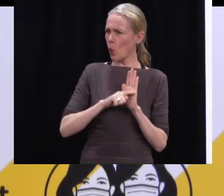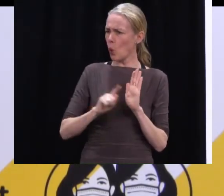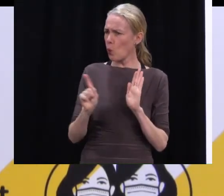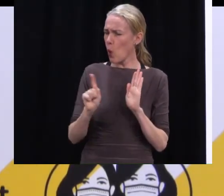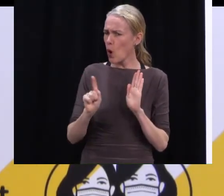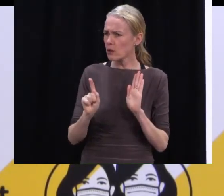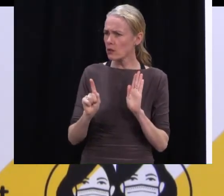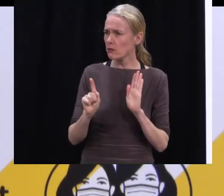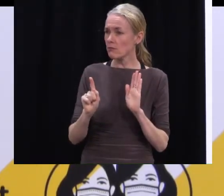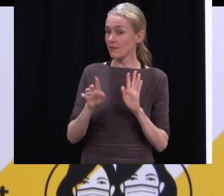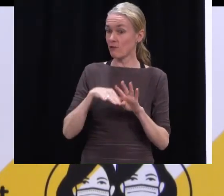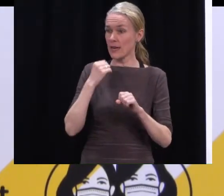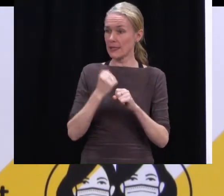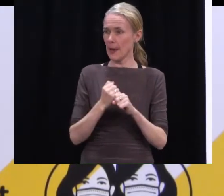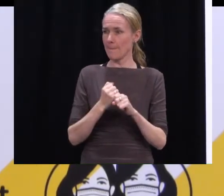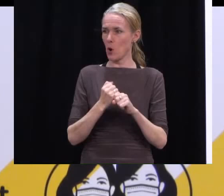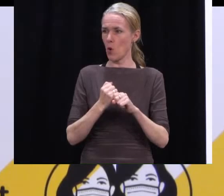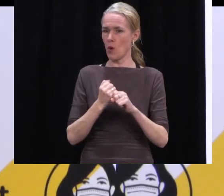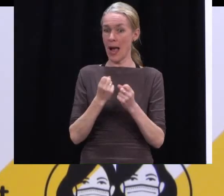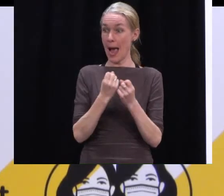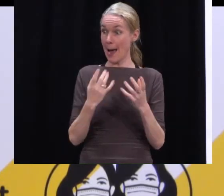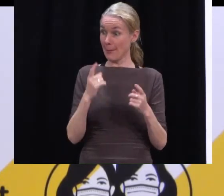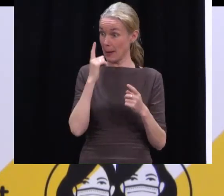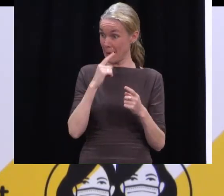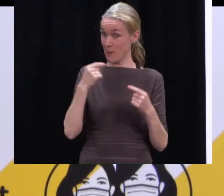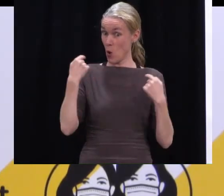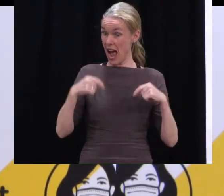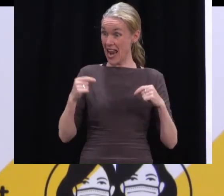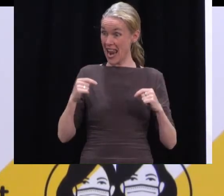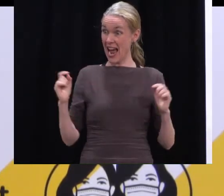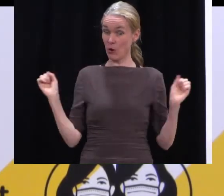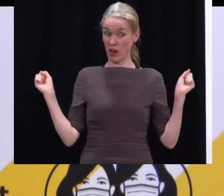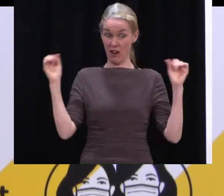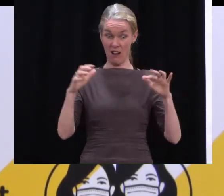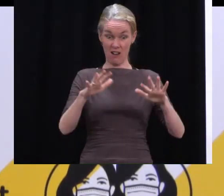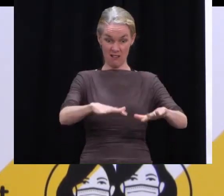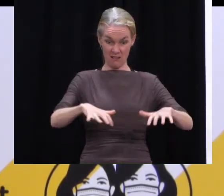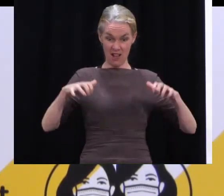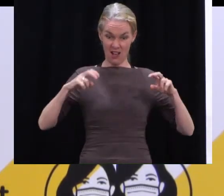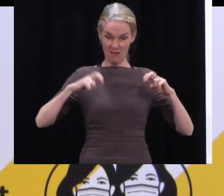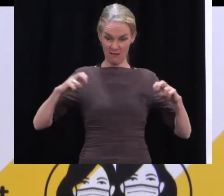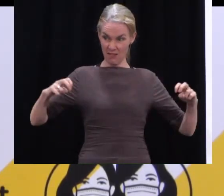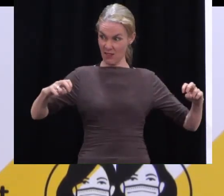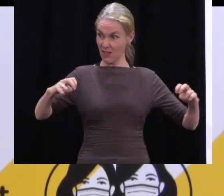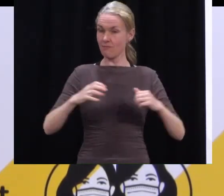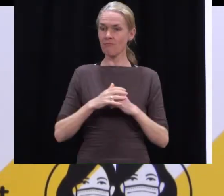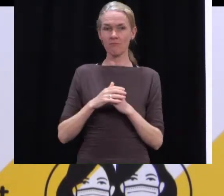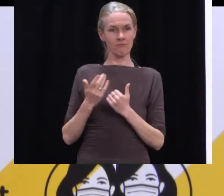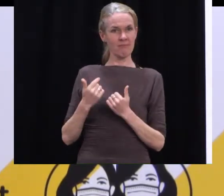was to sit face-to-face, what measures they would need in place and what the maximum